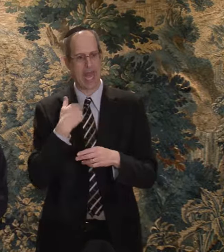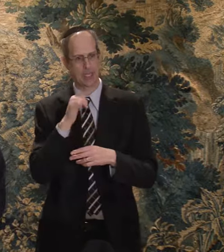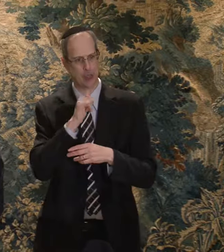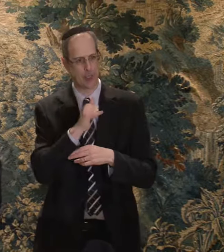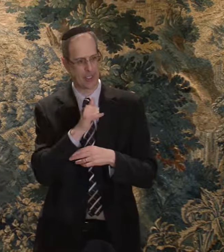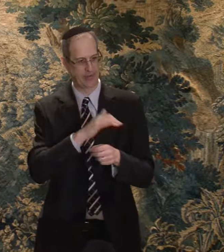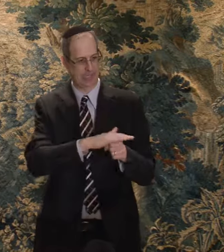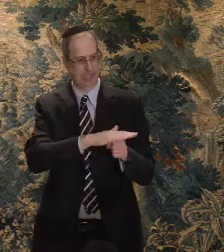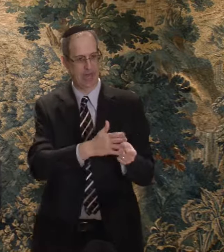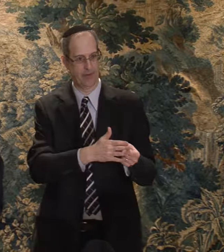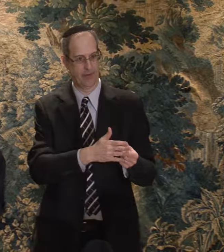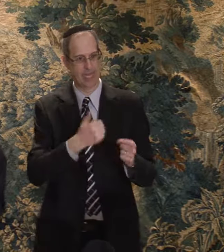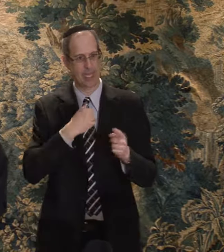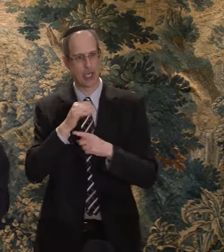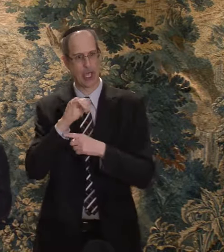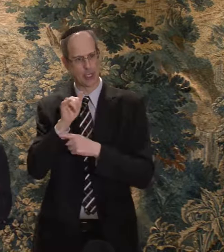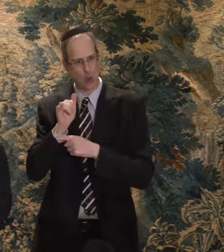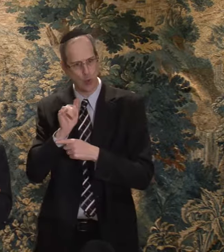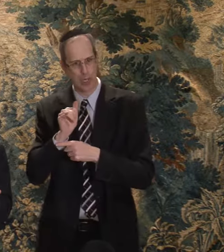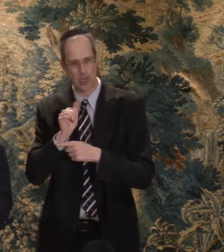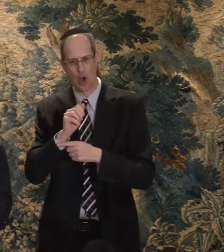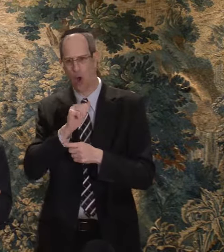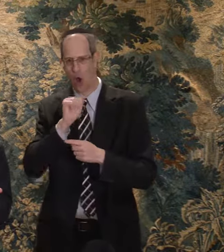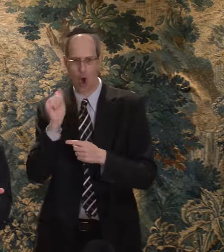he had you who'd that you who do all the Jewish kings were gonna come from you